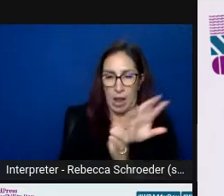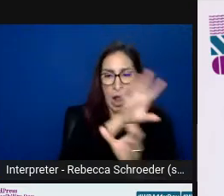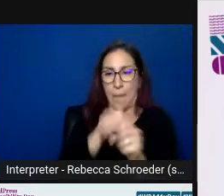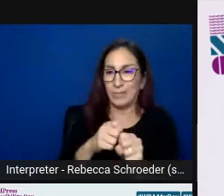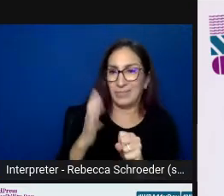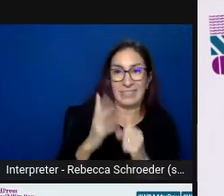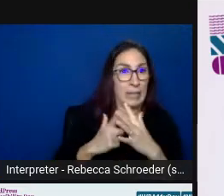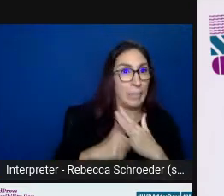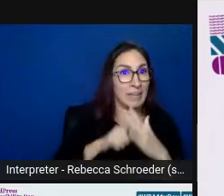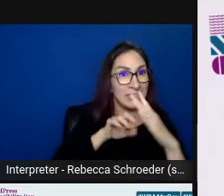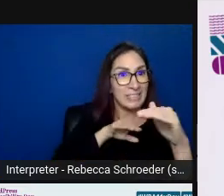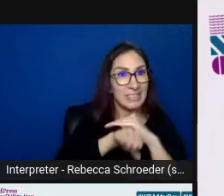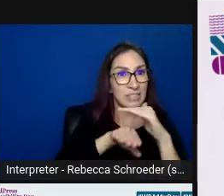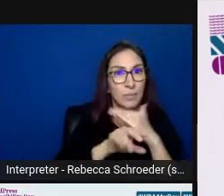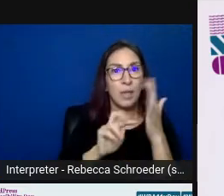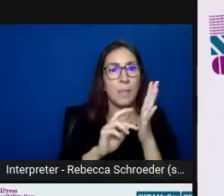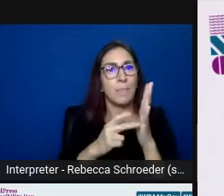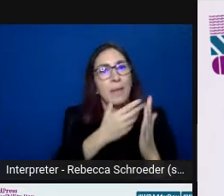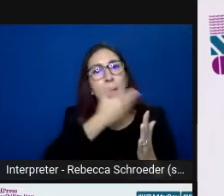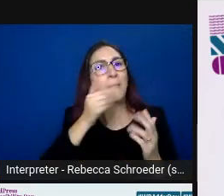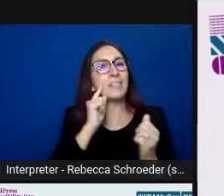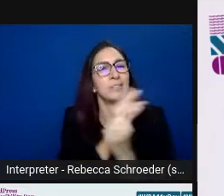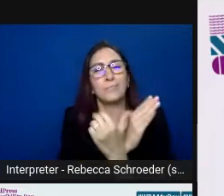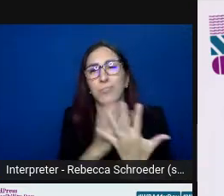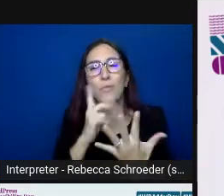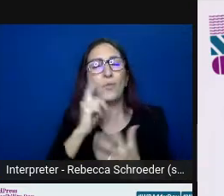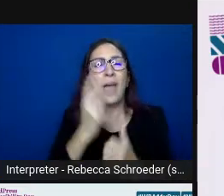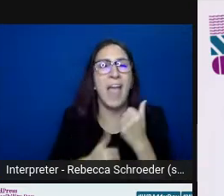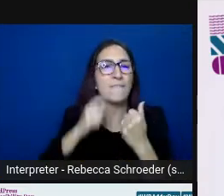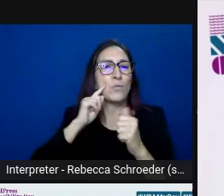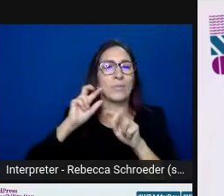from content to marketing, to design and development.